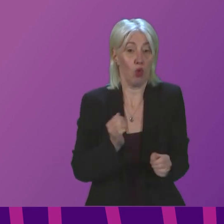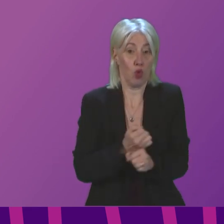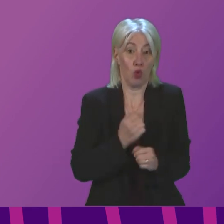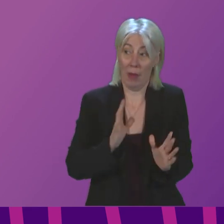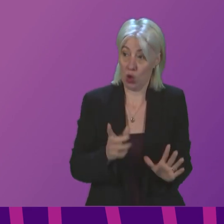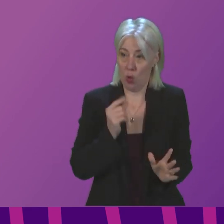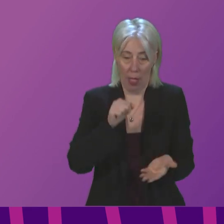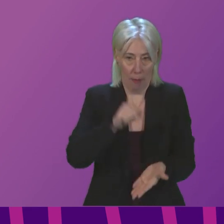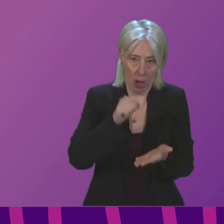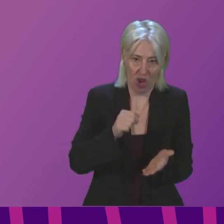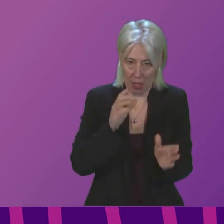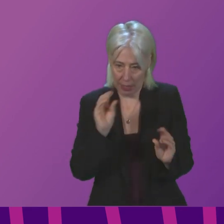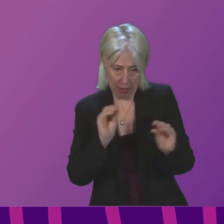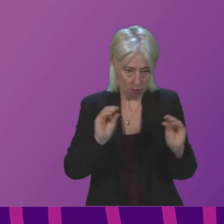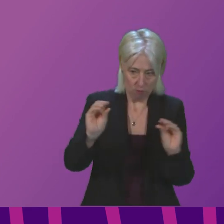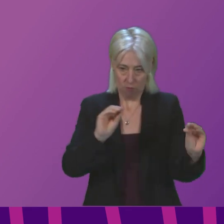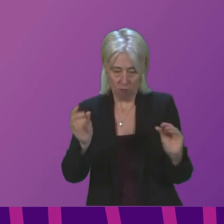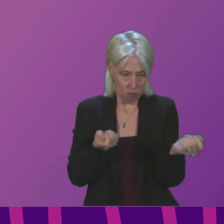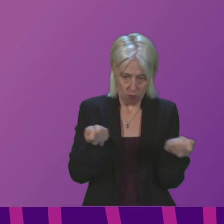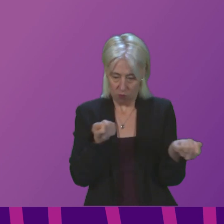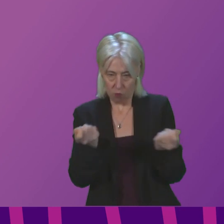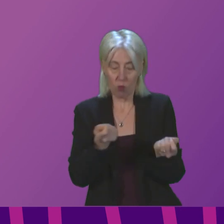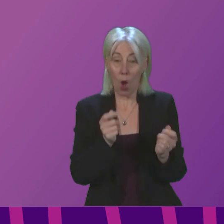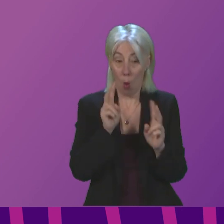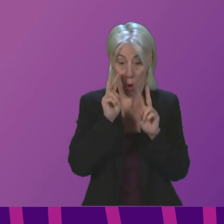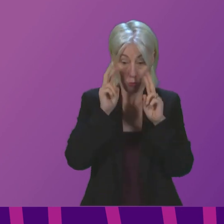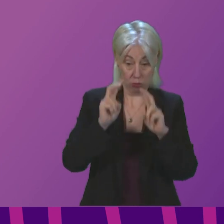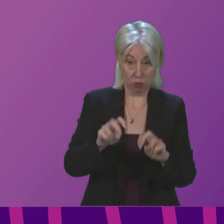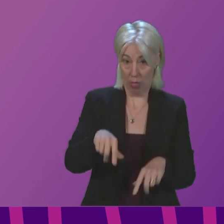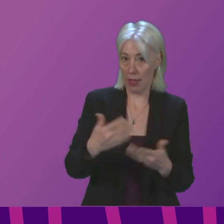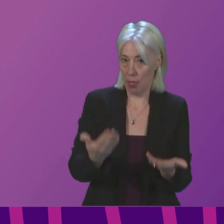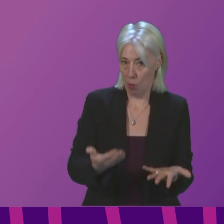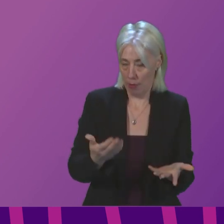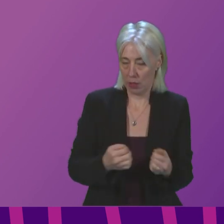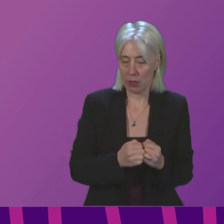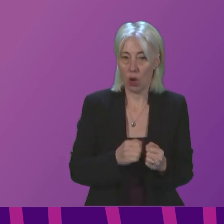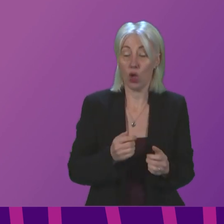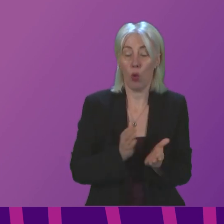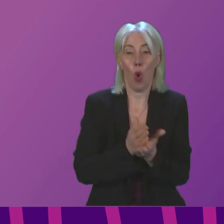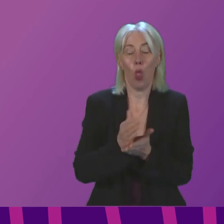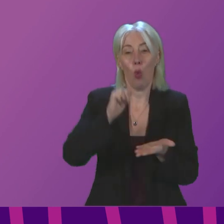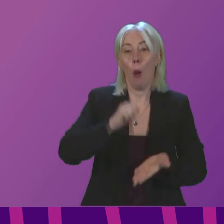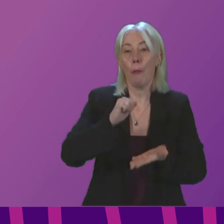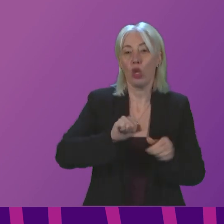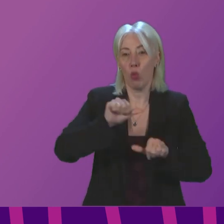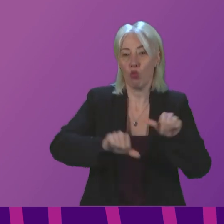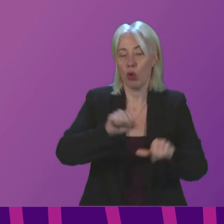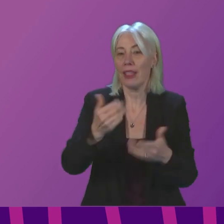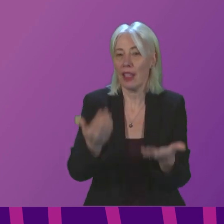within our budgets, and we are looking at that right now, in the context of our budget process.